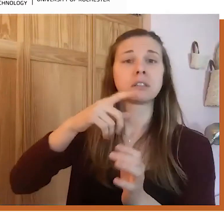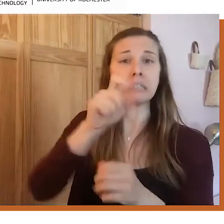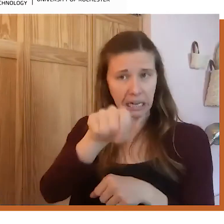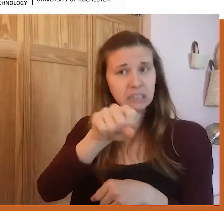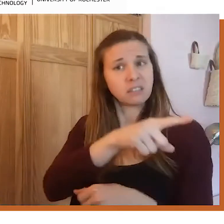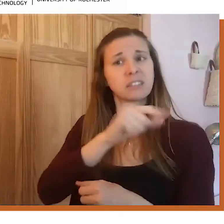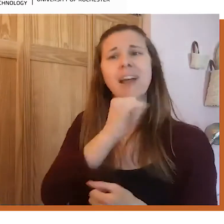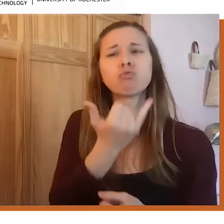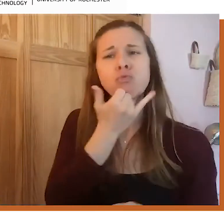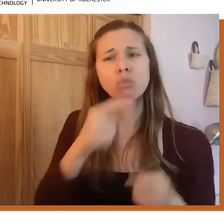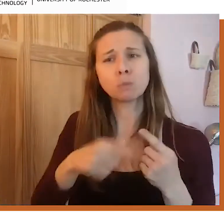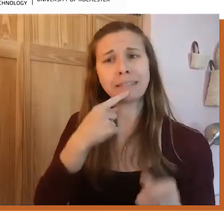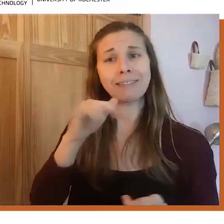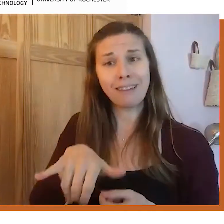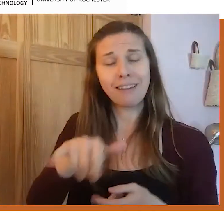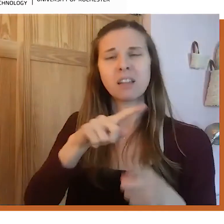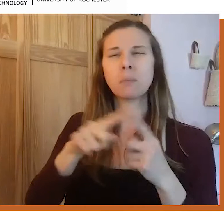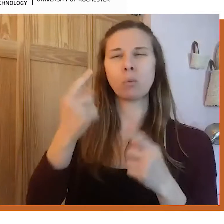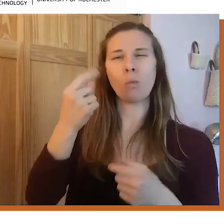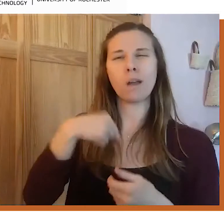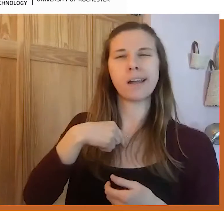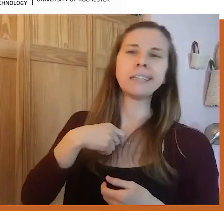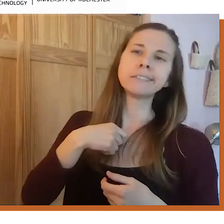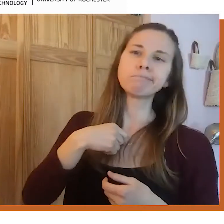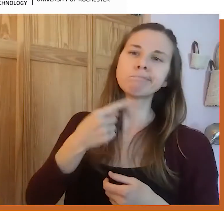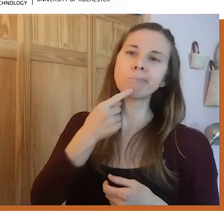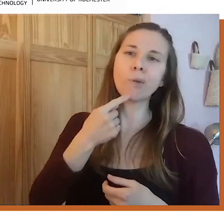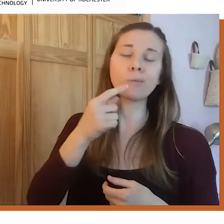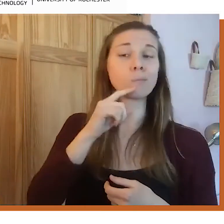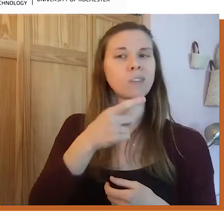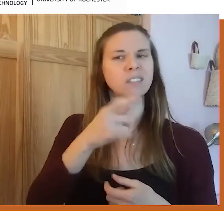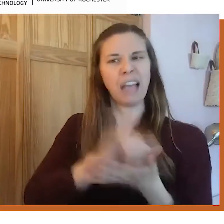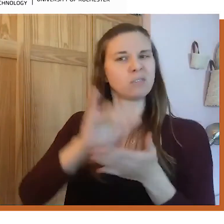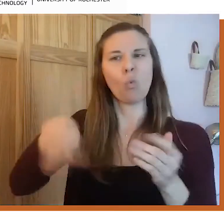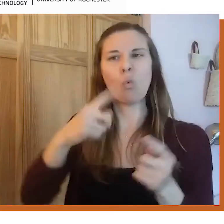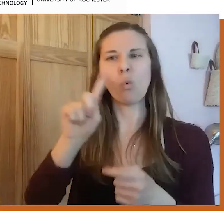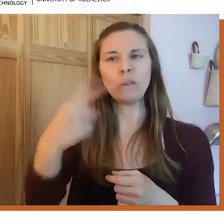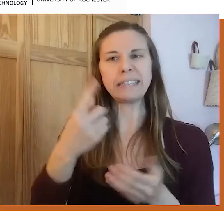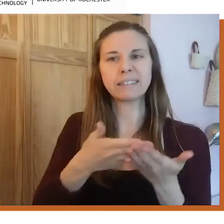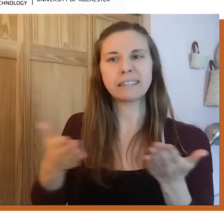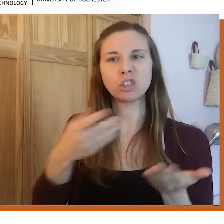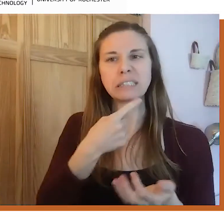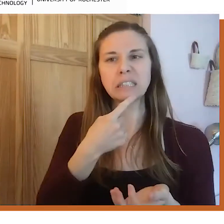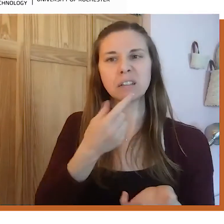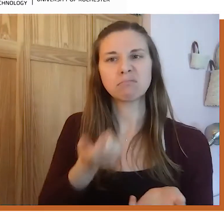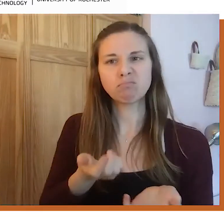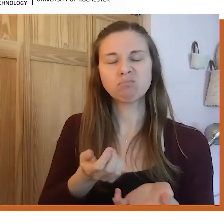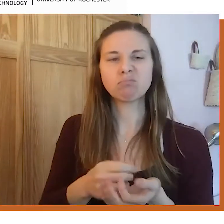Now, they weren't wrong in that I needed to have a plan "B," but that was the only thing that they said...